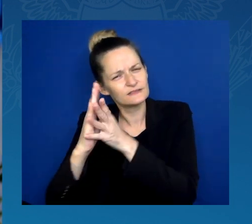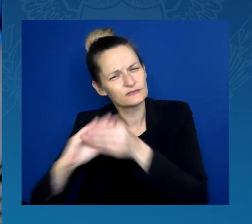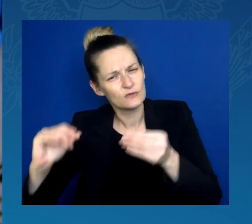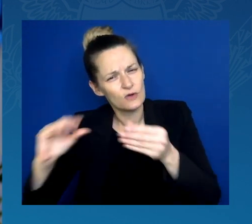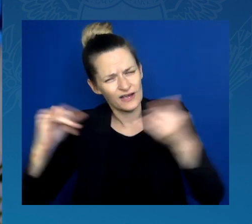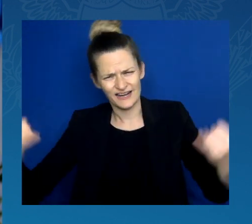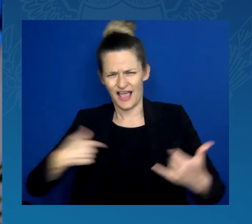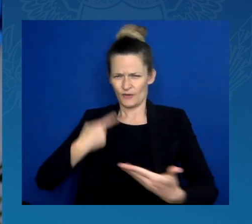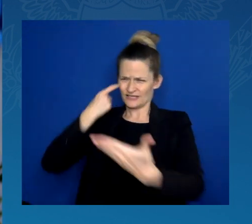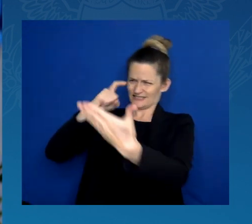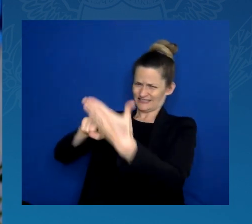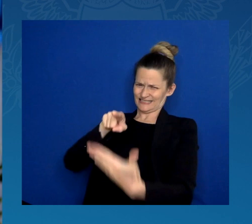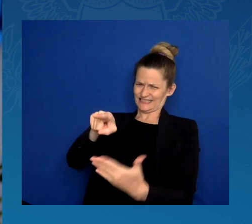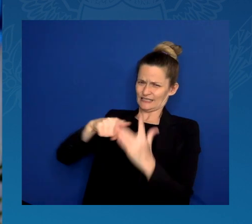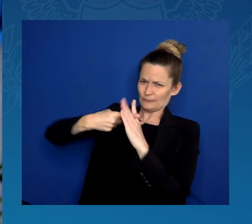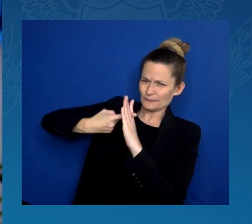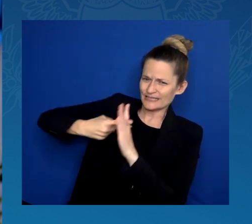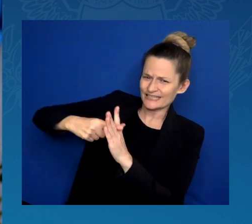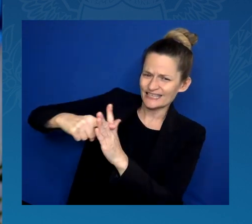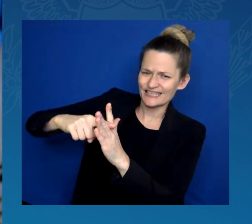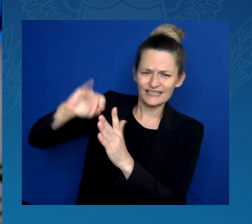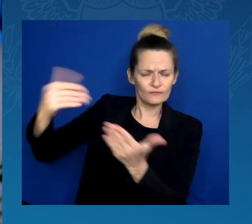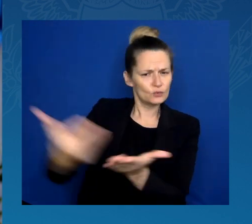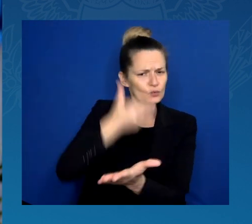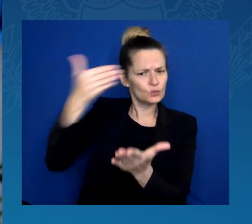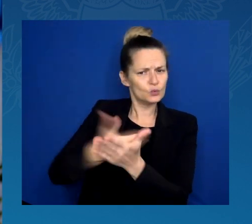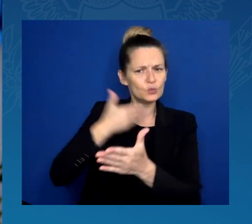in the American labor movement, led by you,